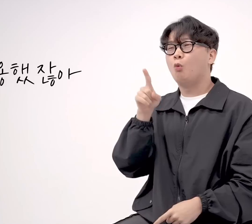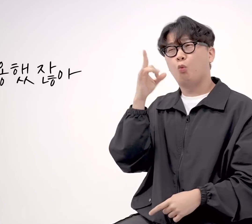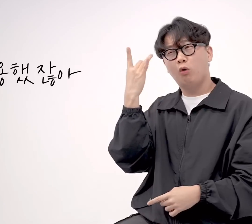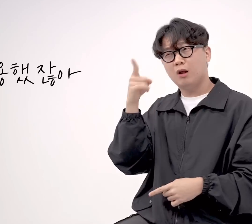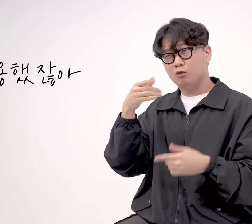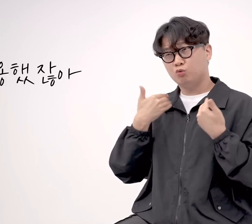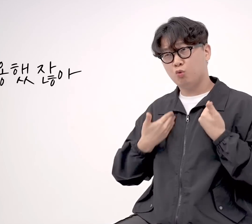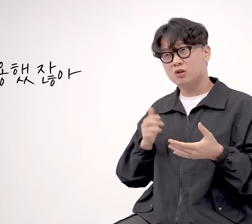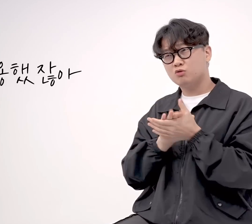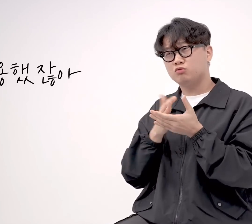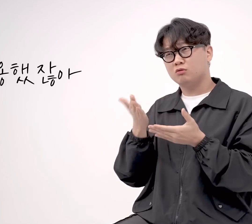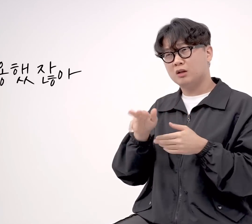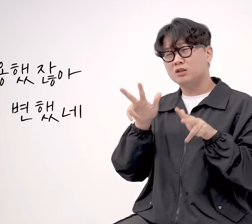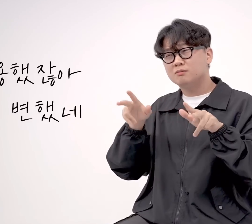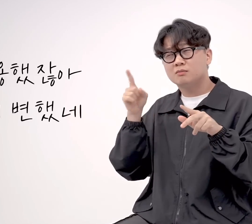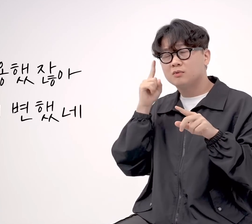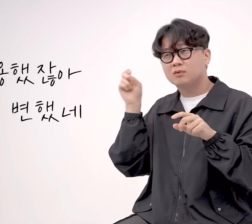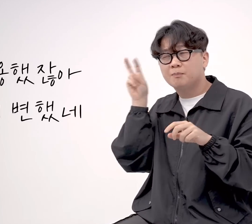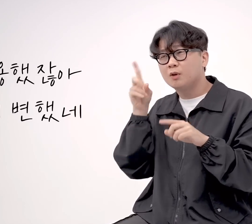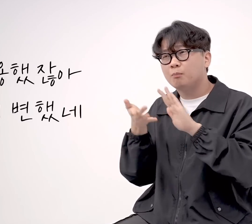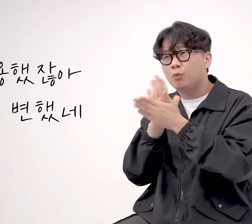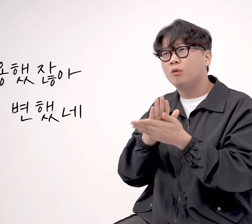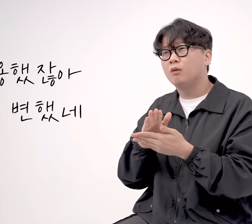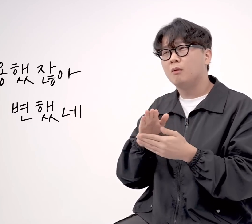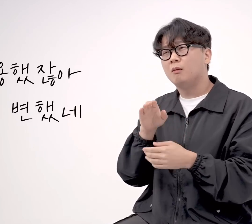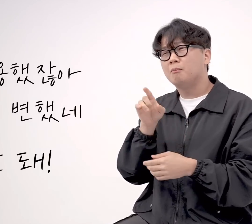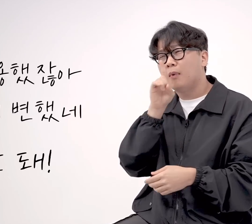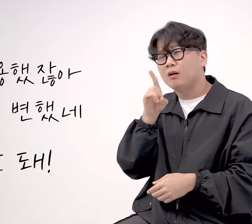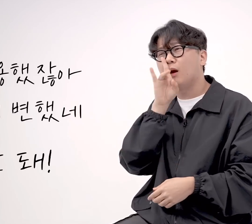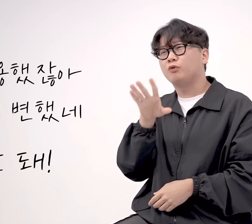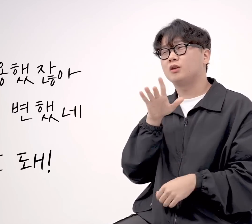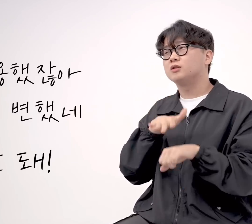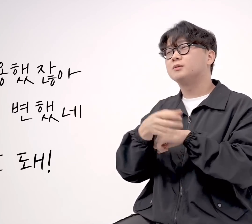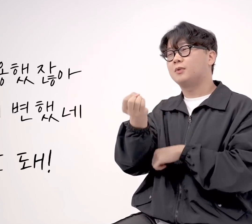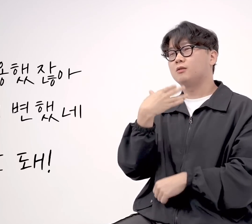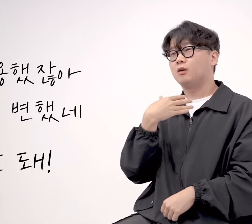You used to be quiet, but you suddenly changed a lot. That's ridiculous!